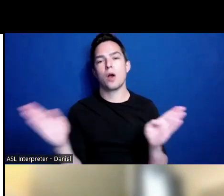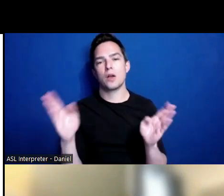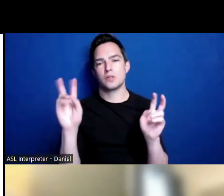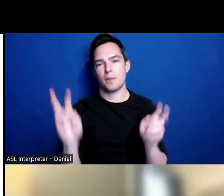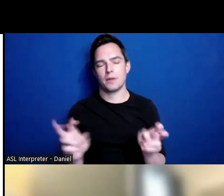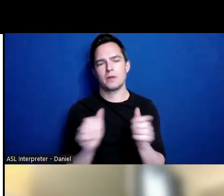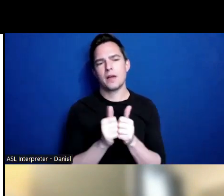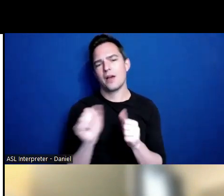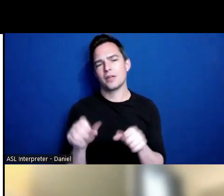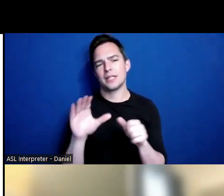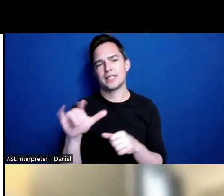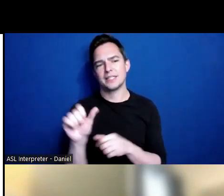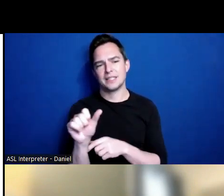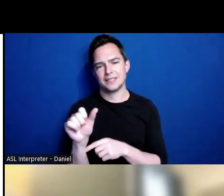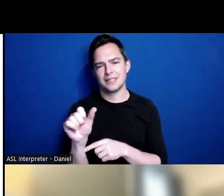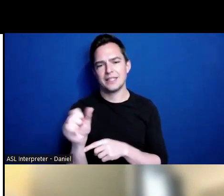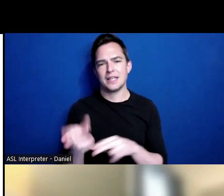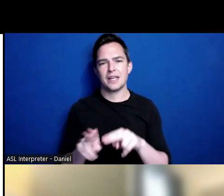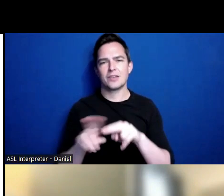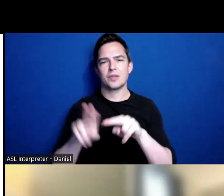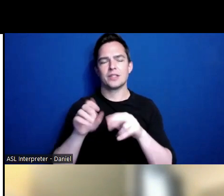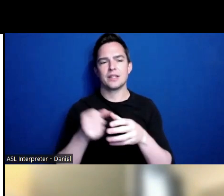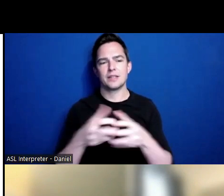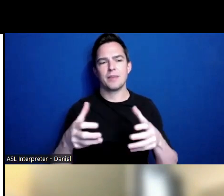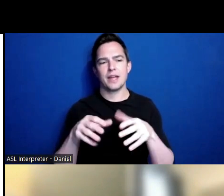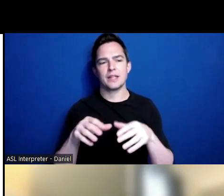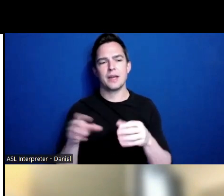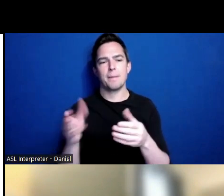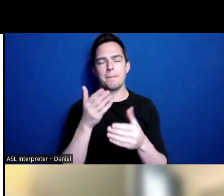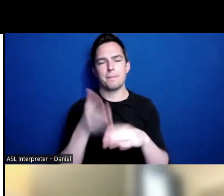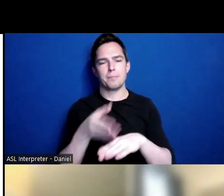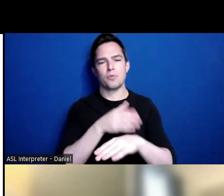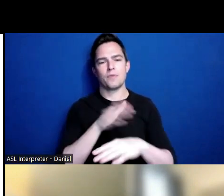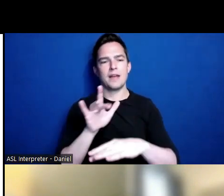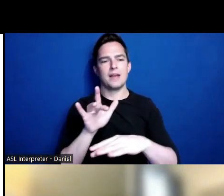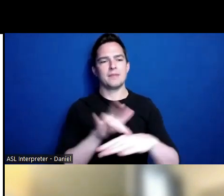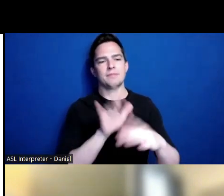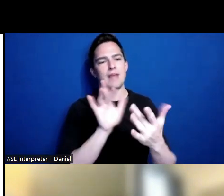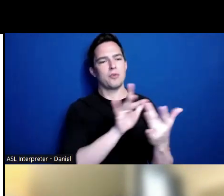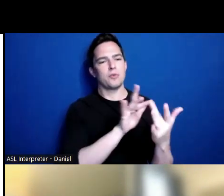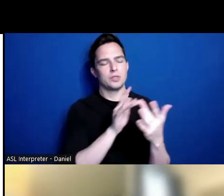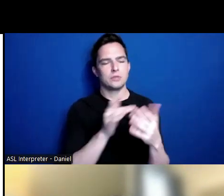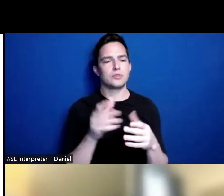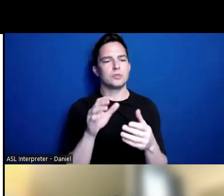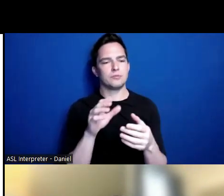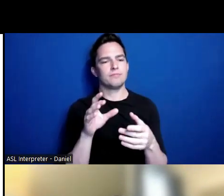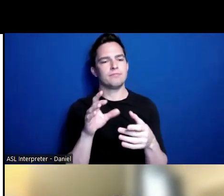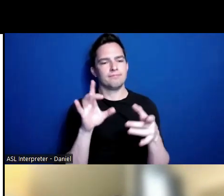CILS increase, expand and do better outreach to reach youth and young adults, particularly those